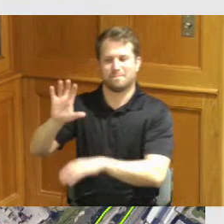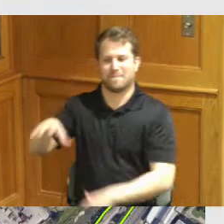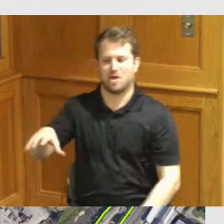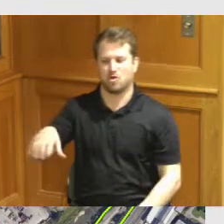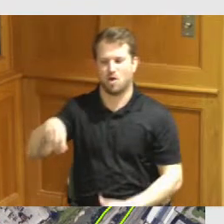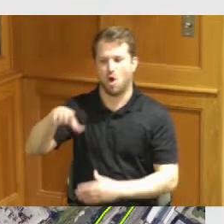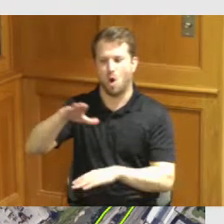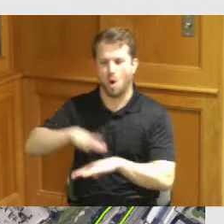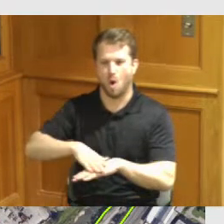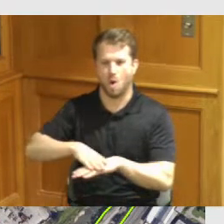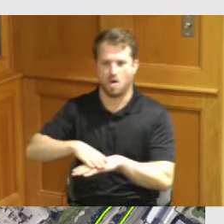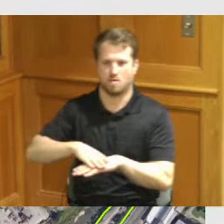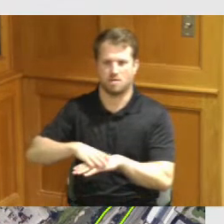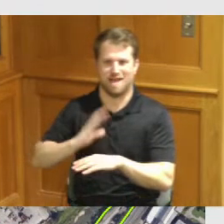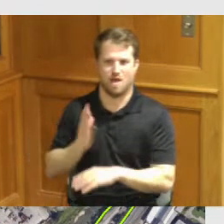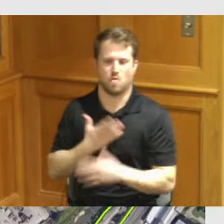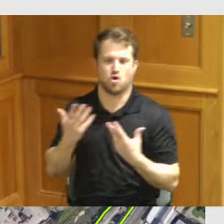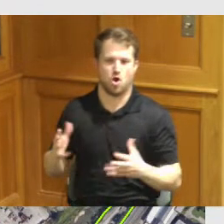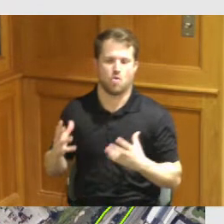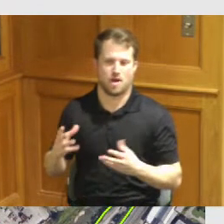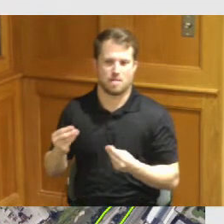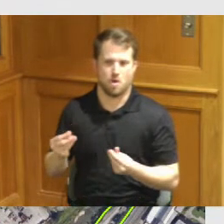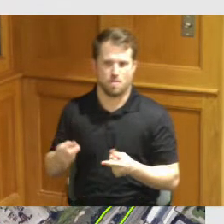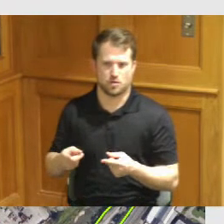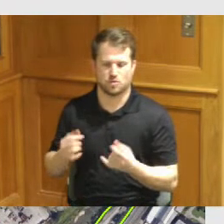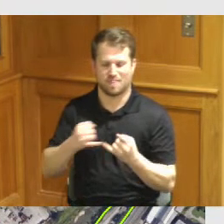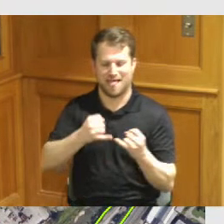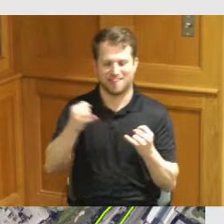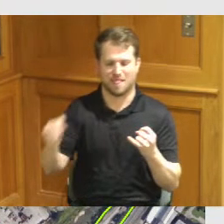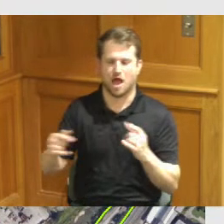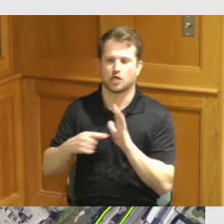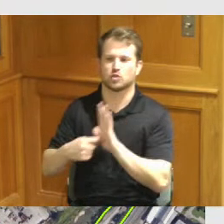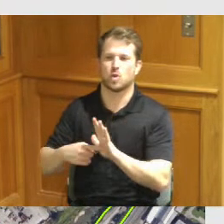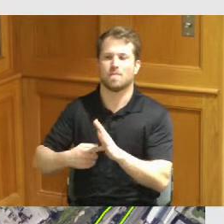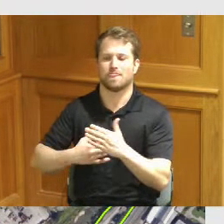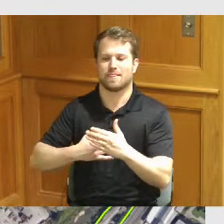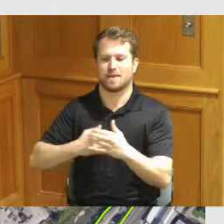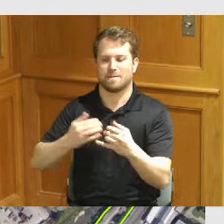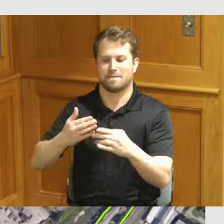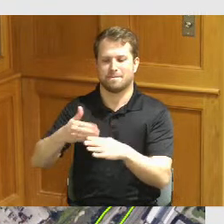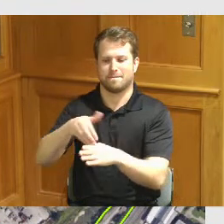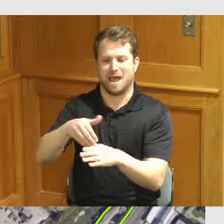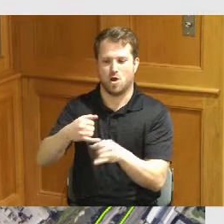our property lines so the mind just indicates the boundary line not where the plan itself correct